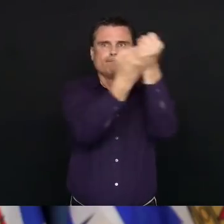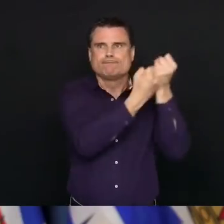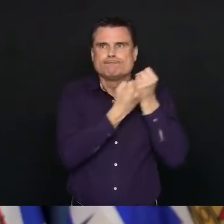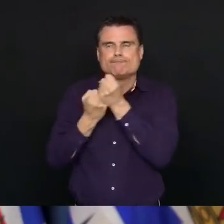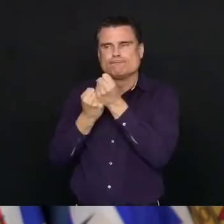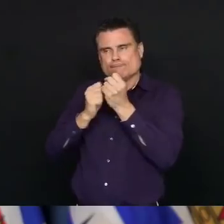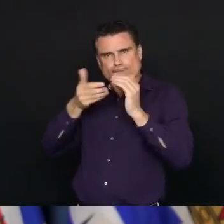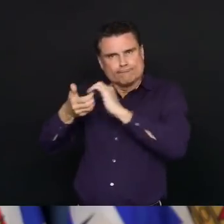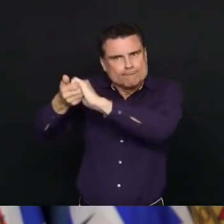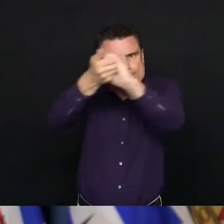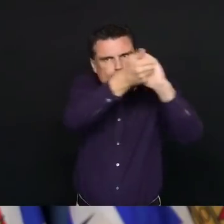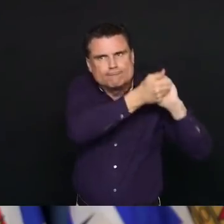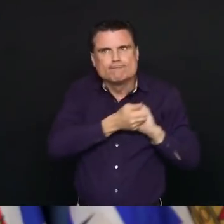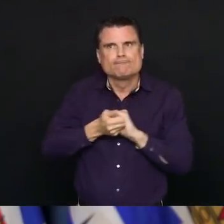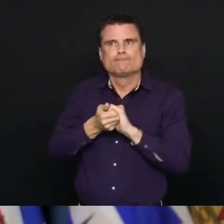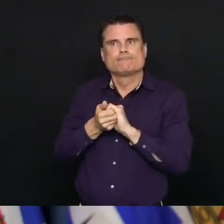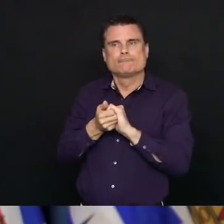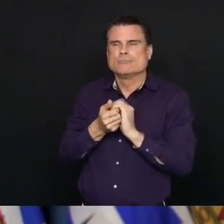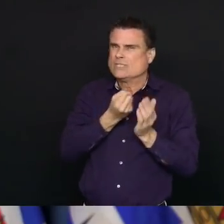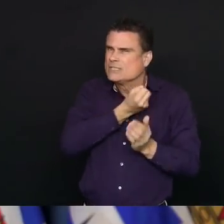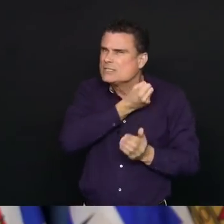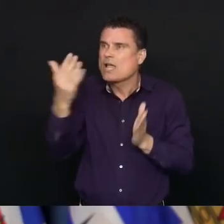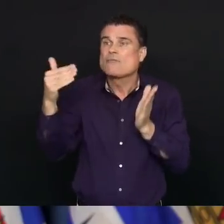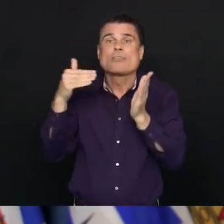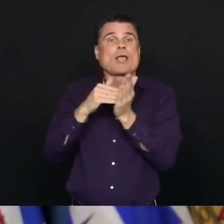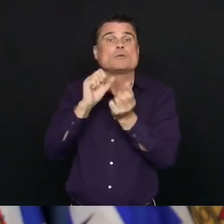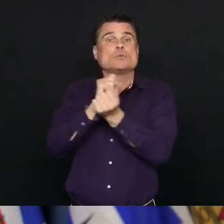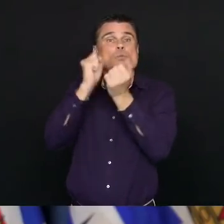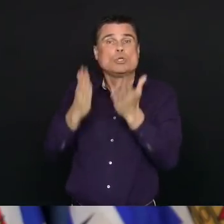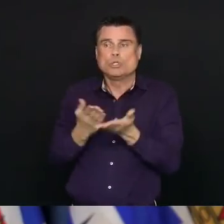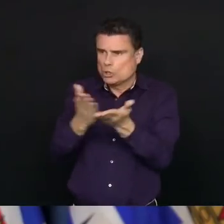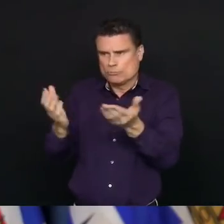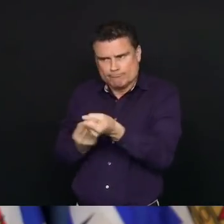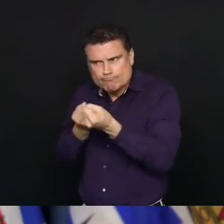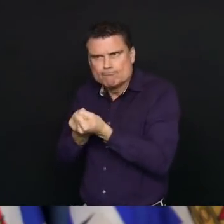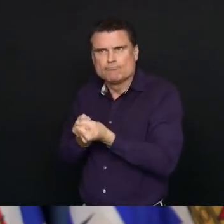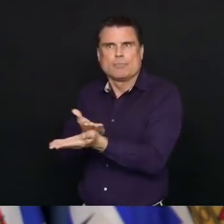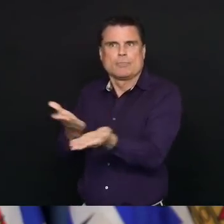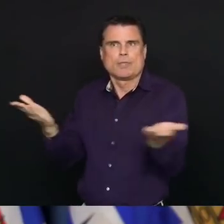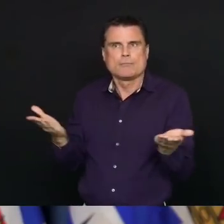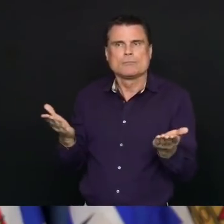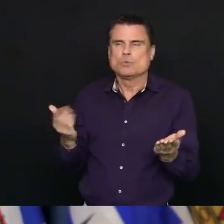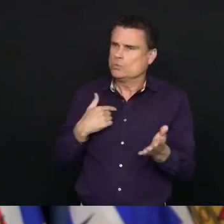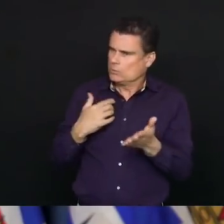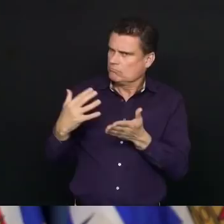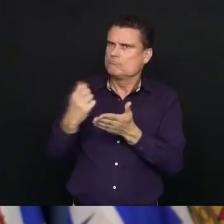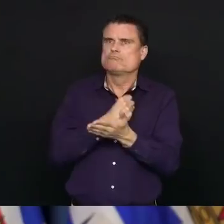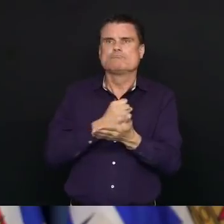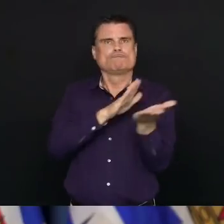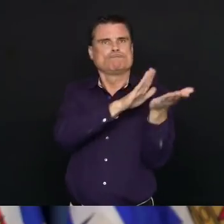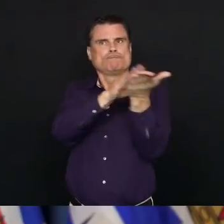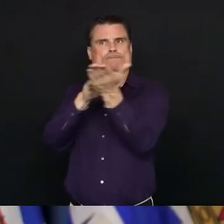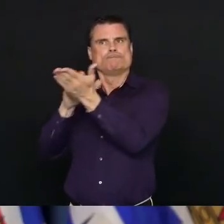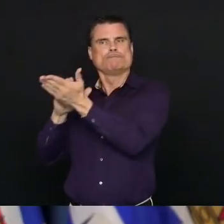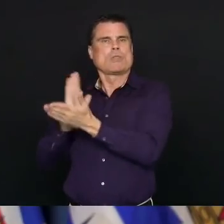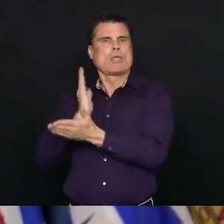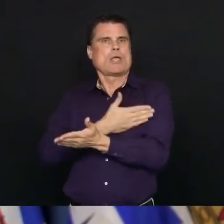HEU, the VCU, BC care providers and many more. All of whom have advocated and supported this change and have worked collaboratively in this direction.